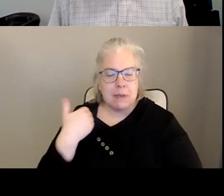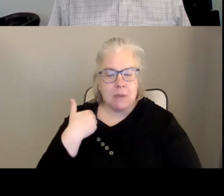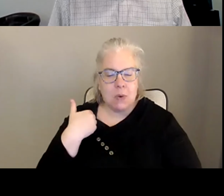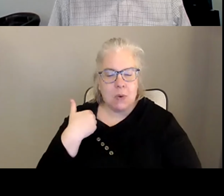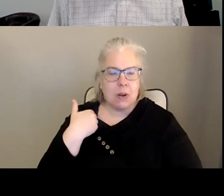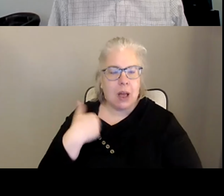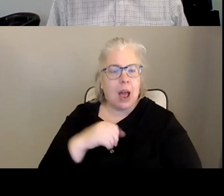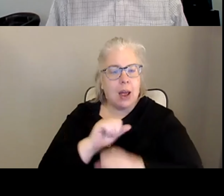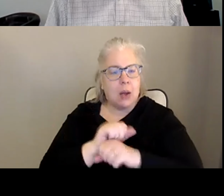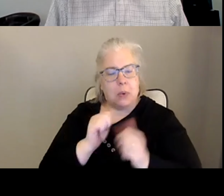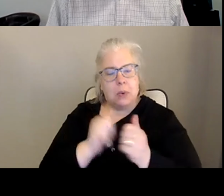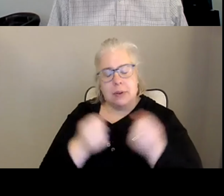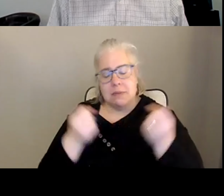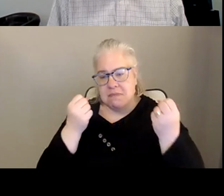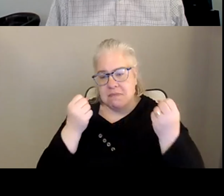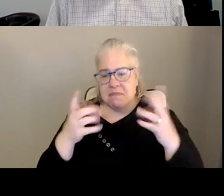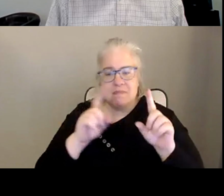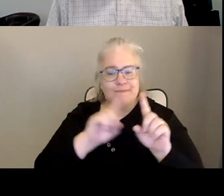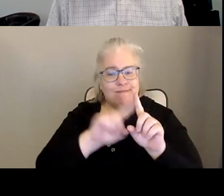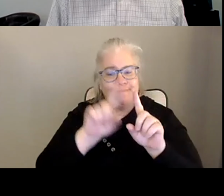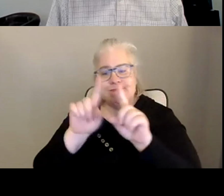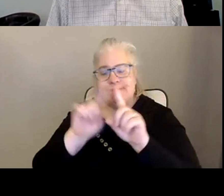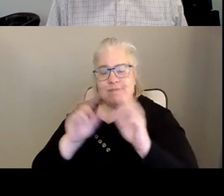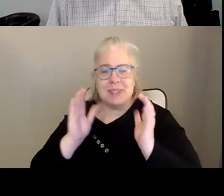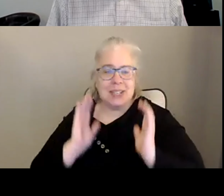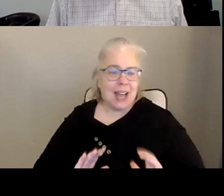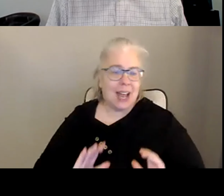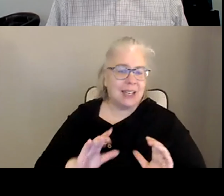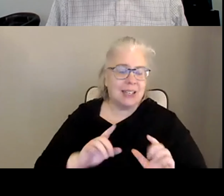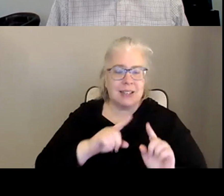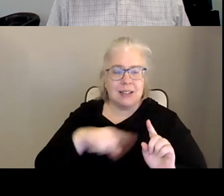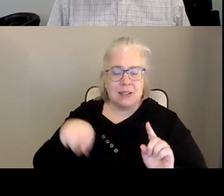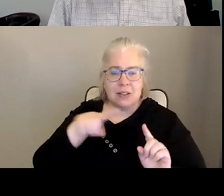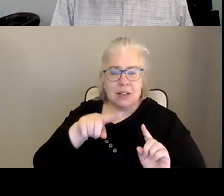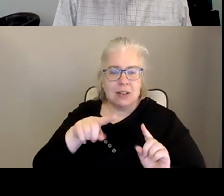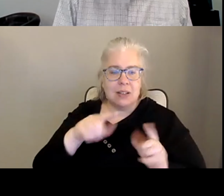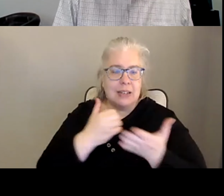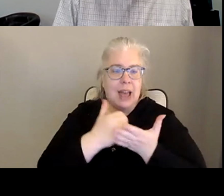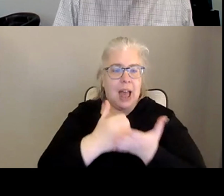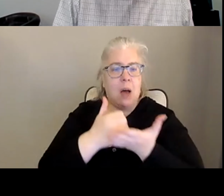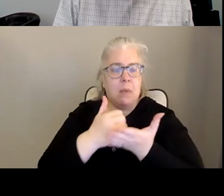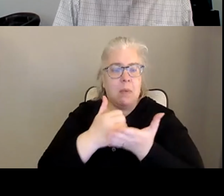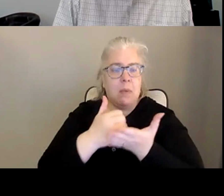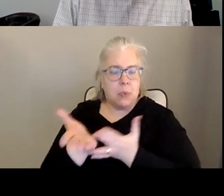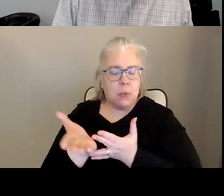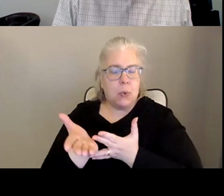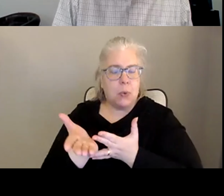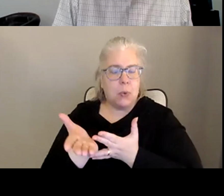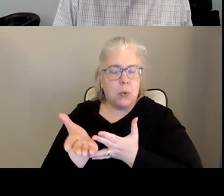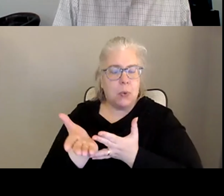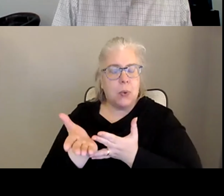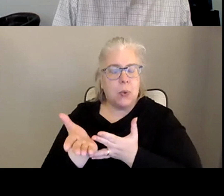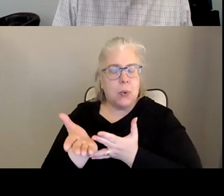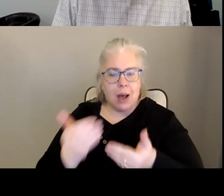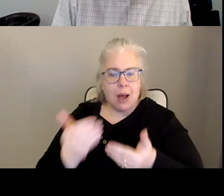I work with a lot of our clients our potential clients to help them through this process of budgeting, writing it into their budget.